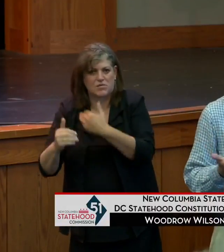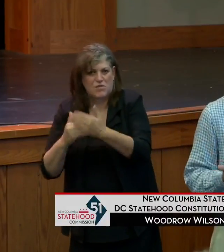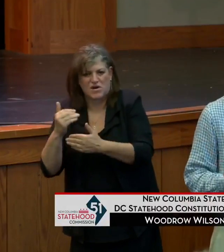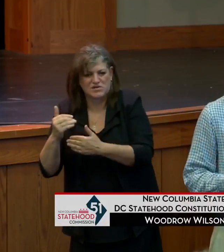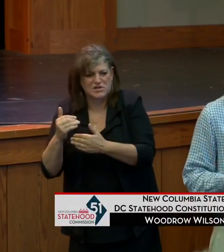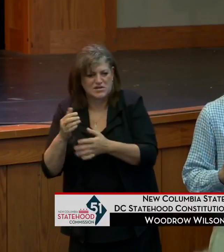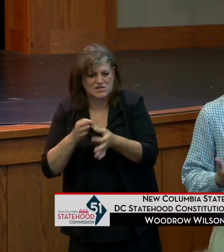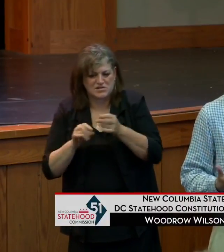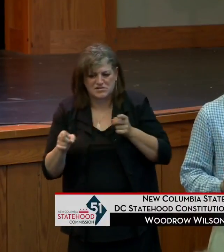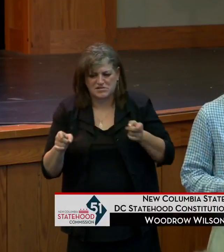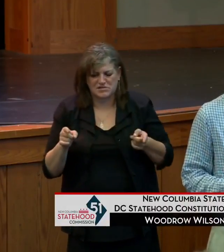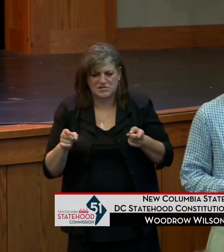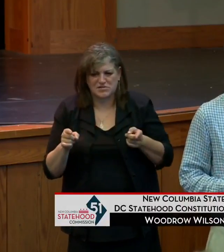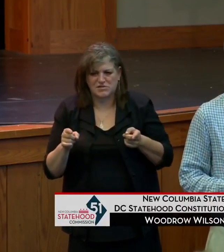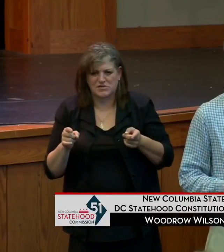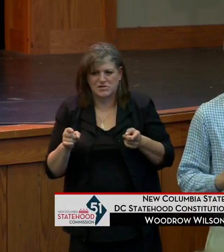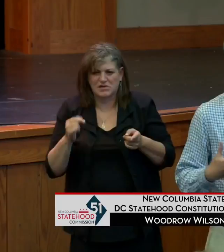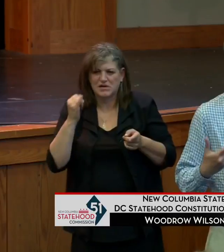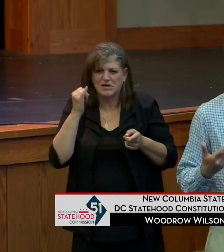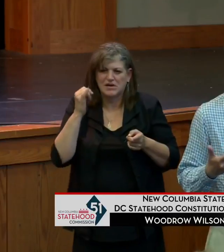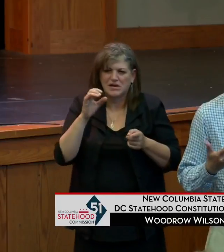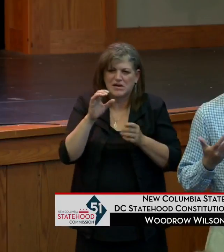I DON'T KNOW WHY IF STATEHOOD IS A PRIORITY THIS PROCESS WASN'T